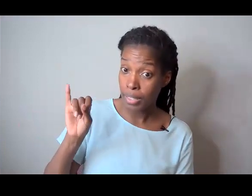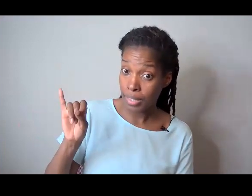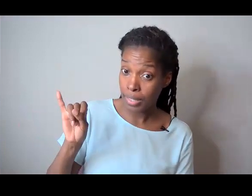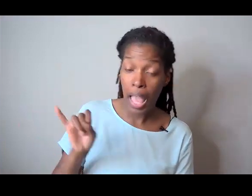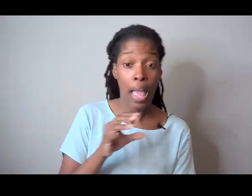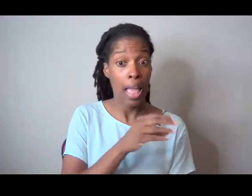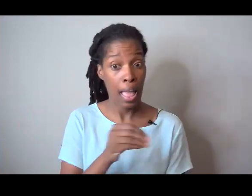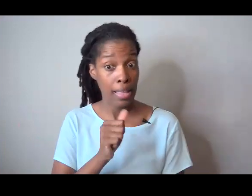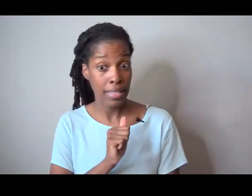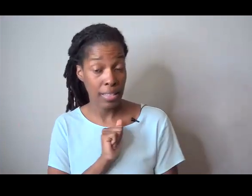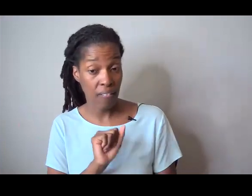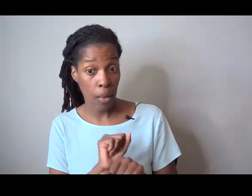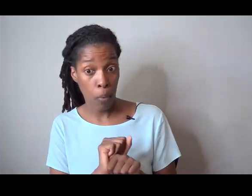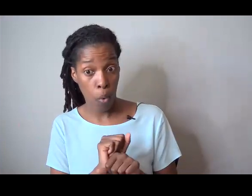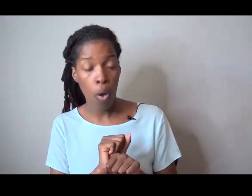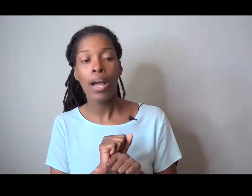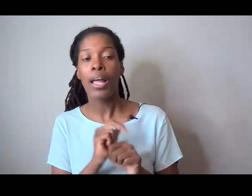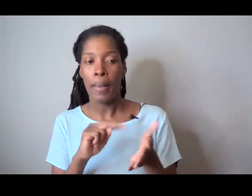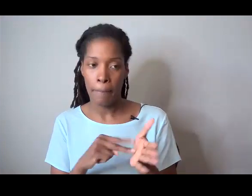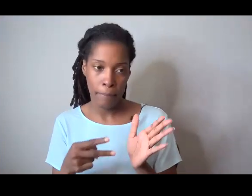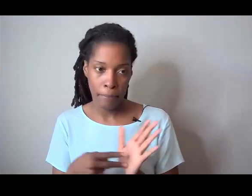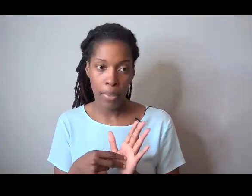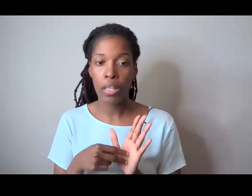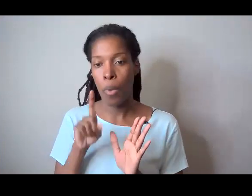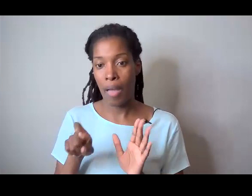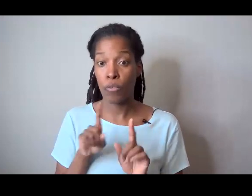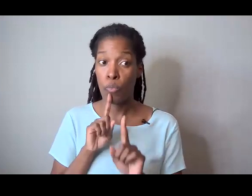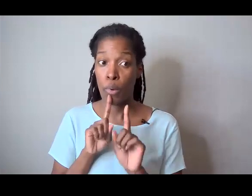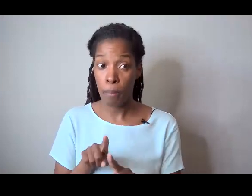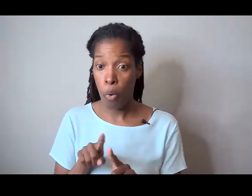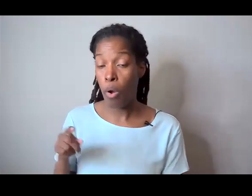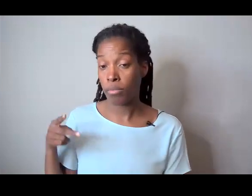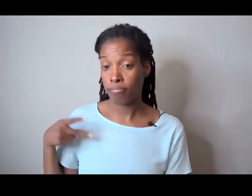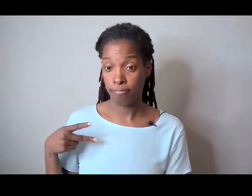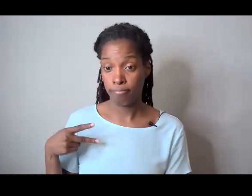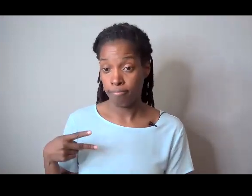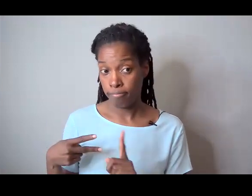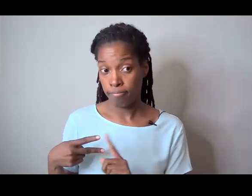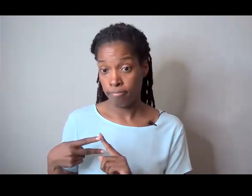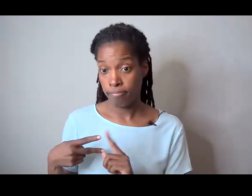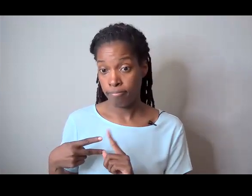then you should be reporting a couple things in terms of income,